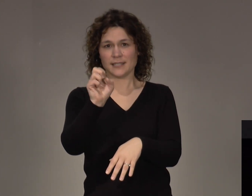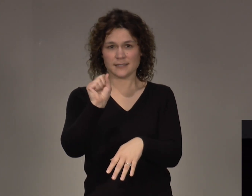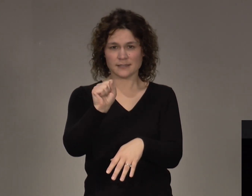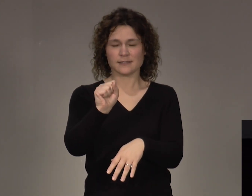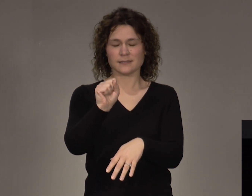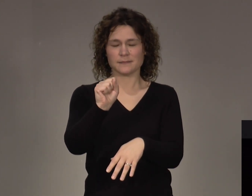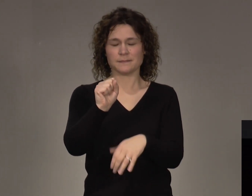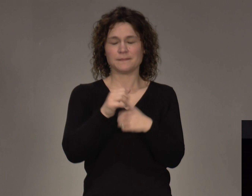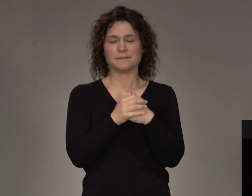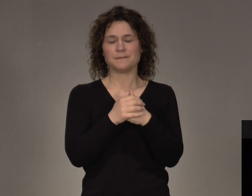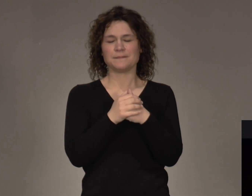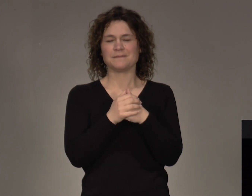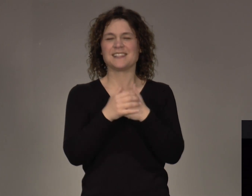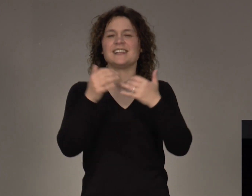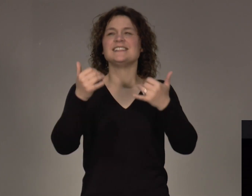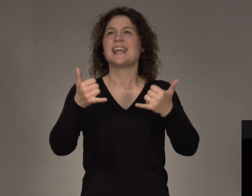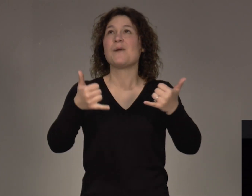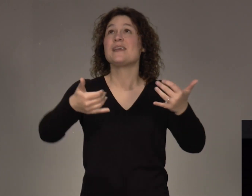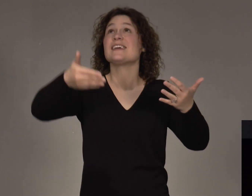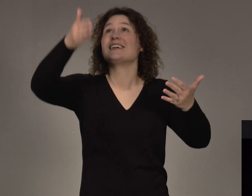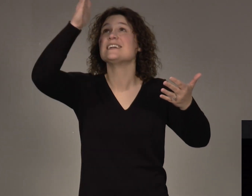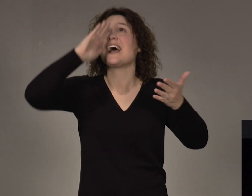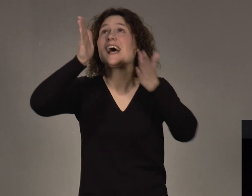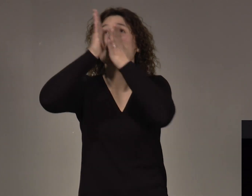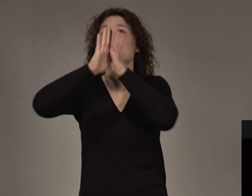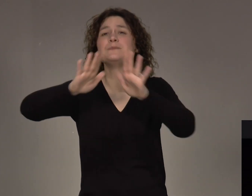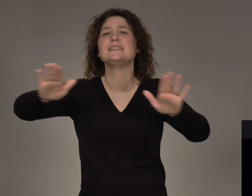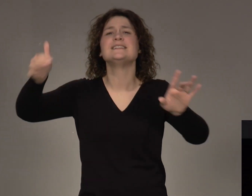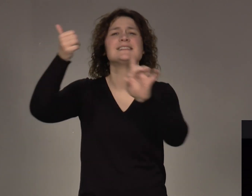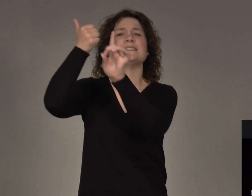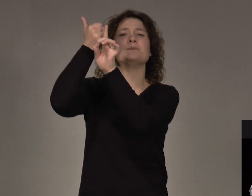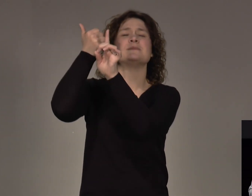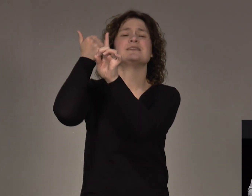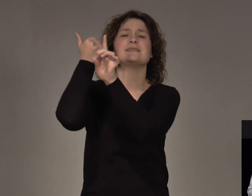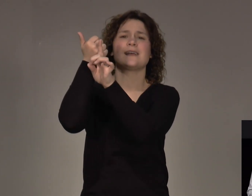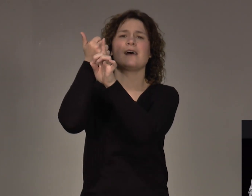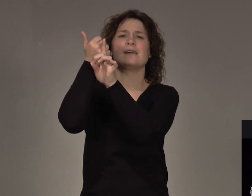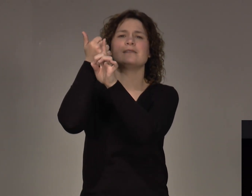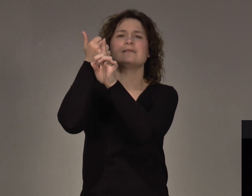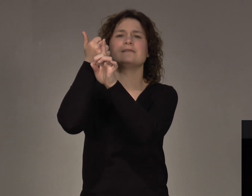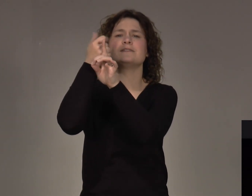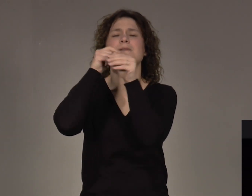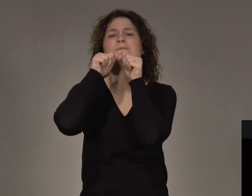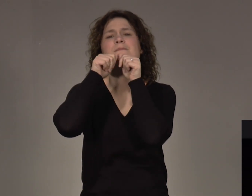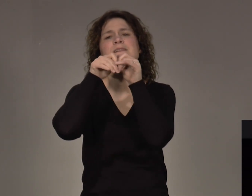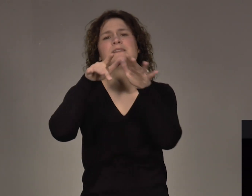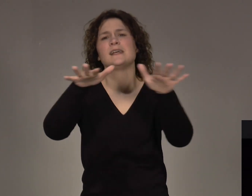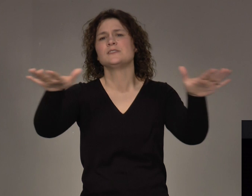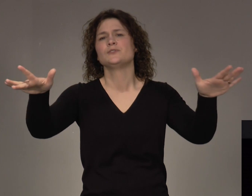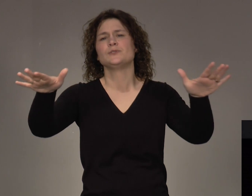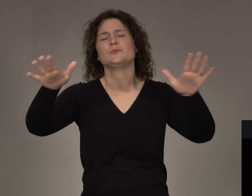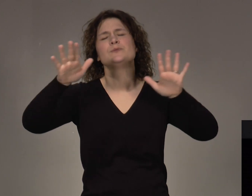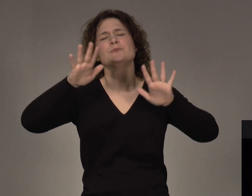Now may the God of Peace Himself sanctify you completely and may